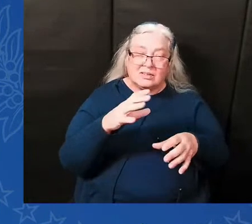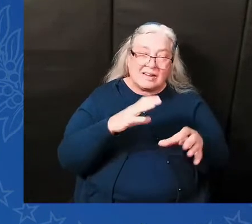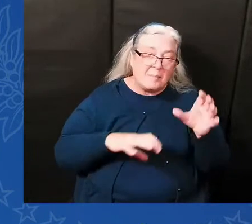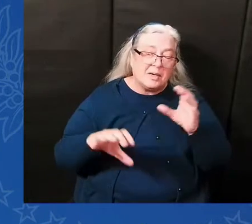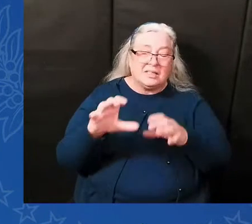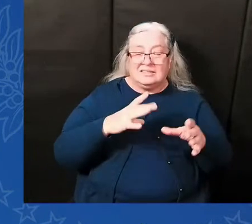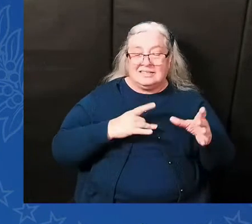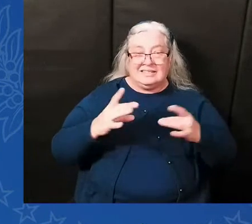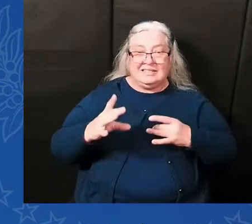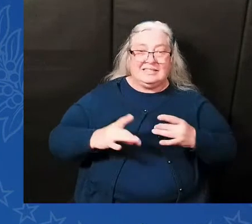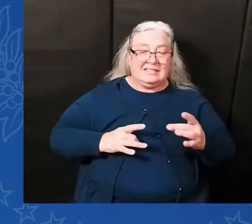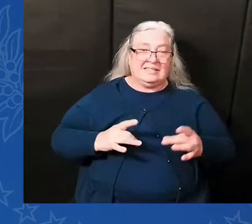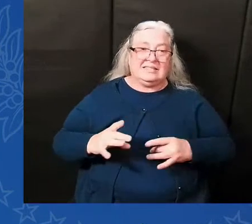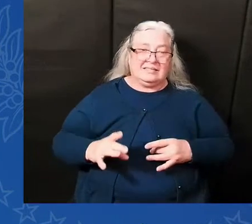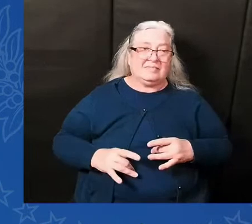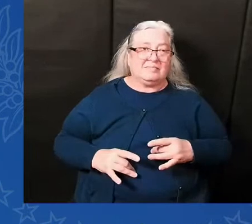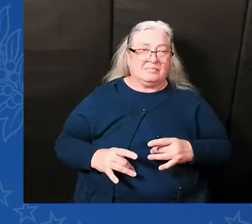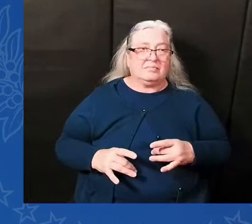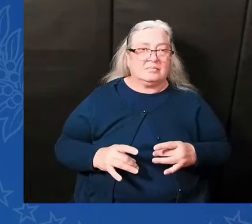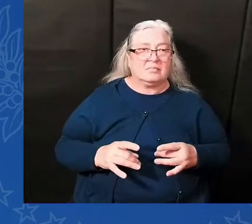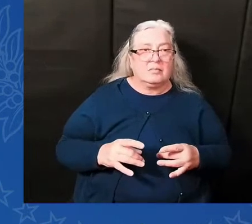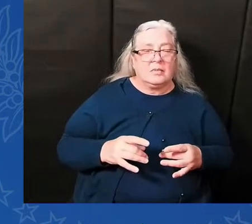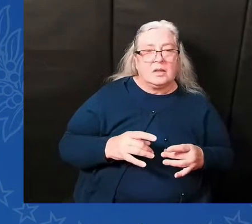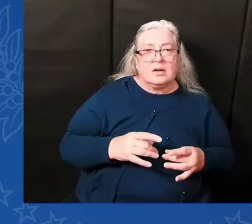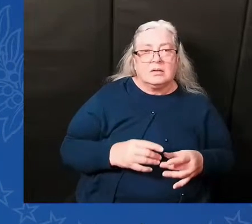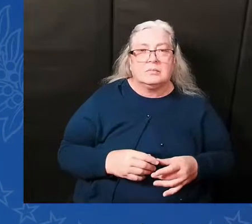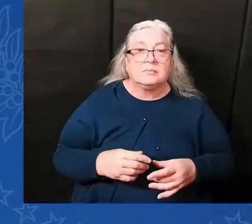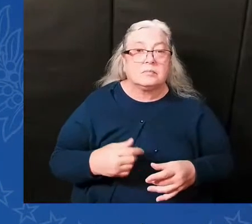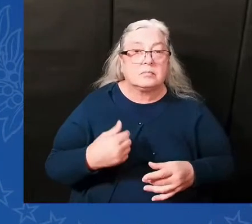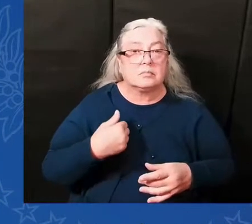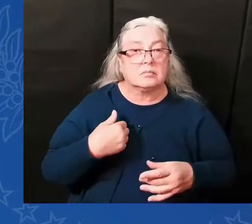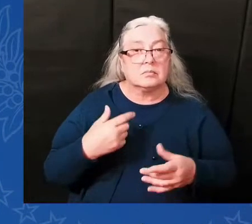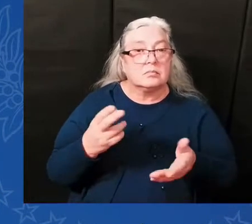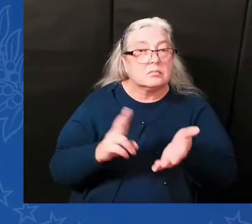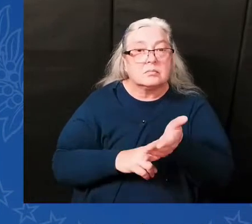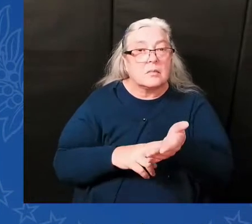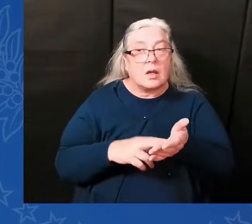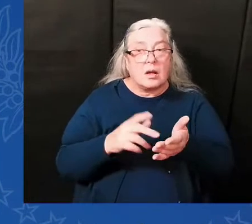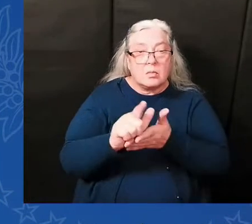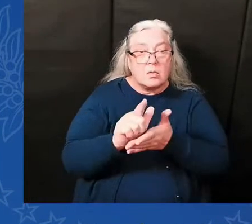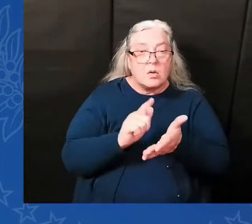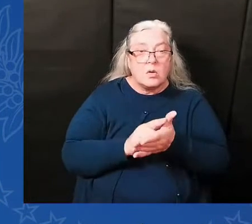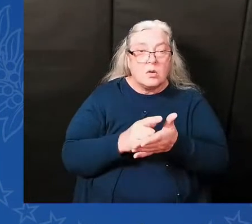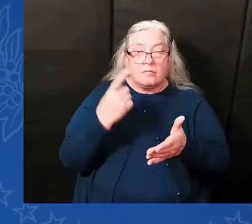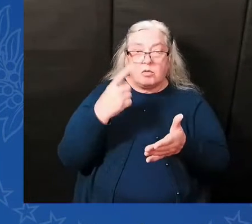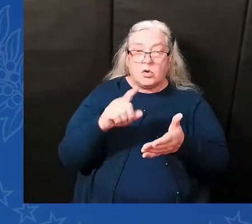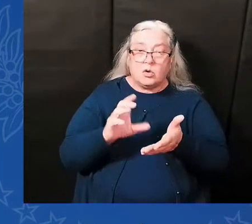I signed legislation to fund research aimed at understanding the risk you face from PFAS,